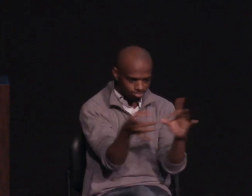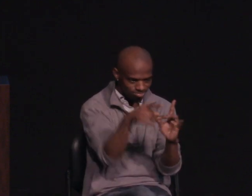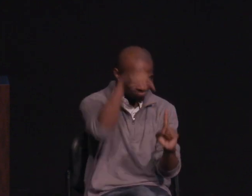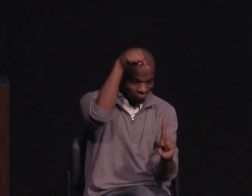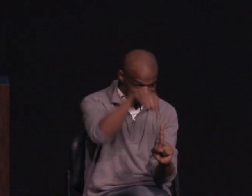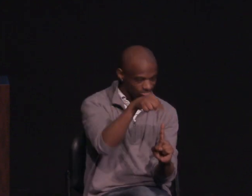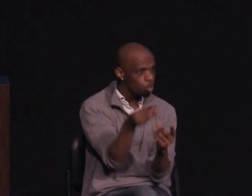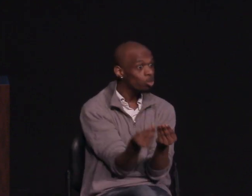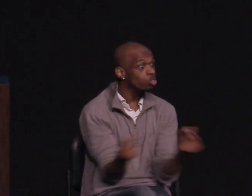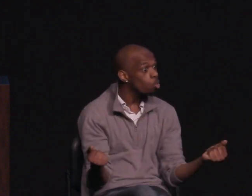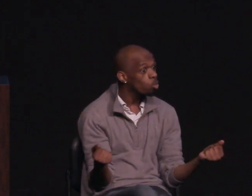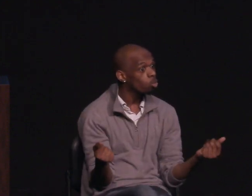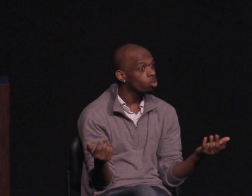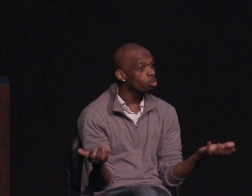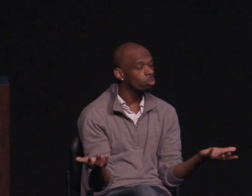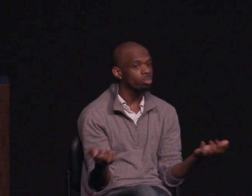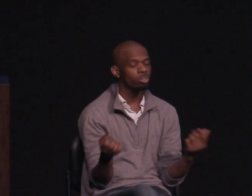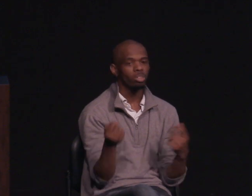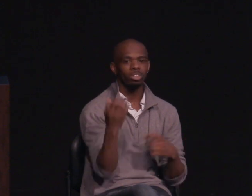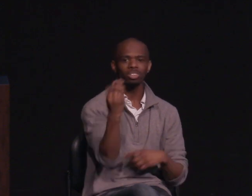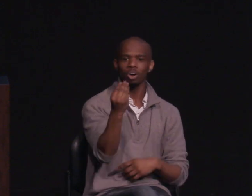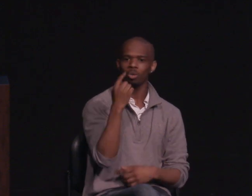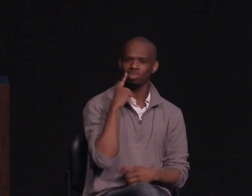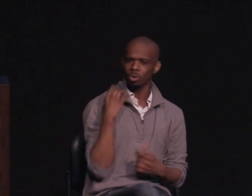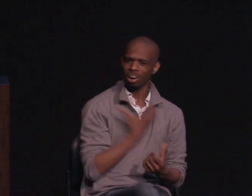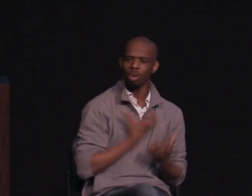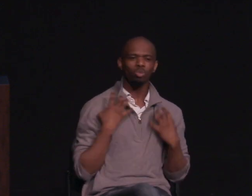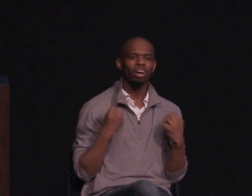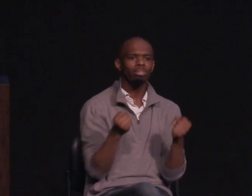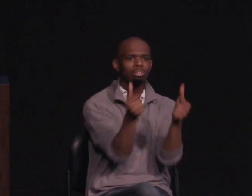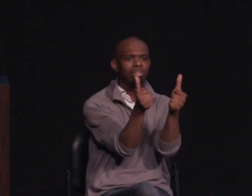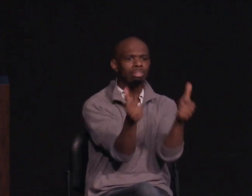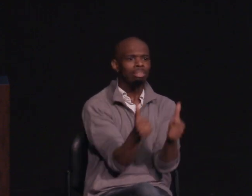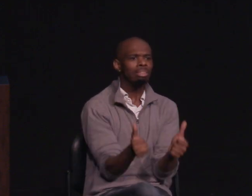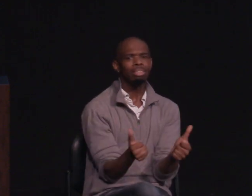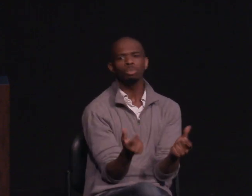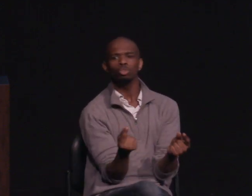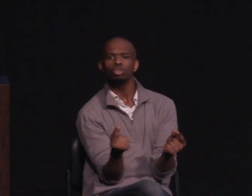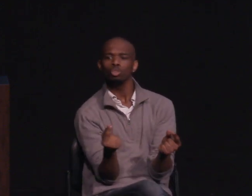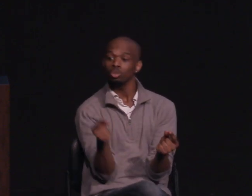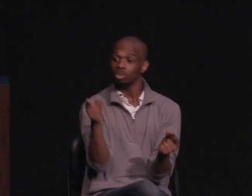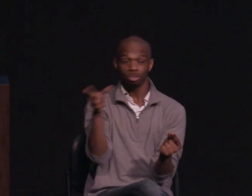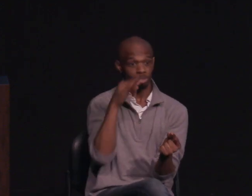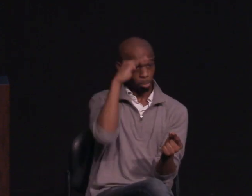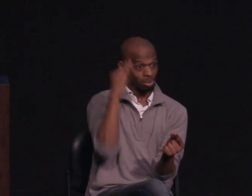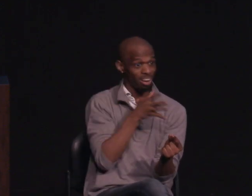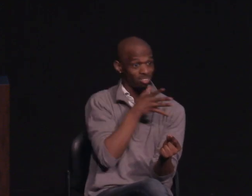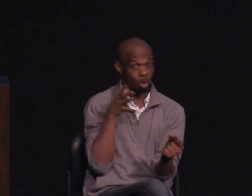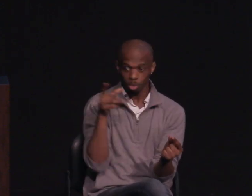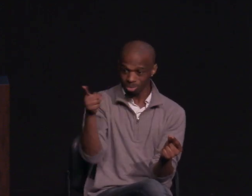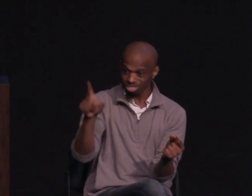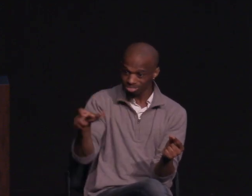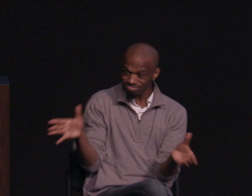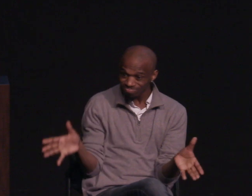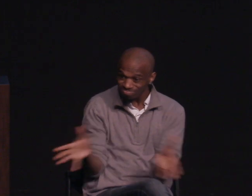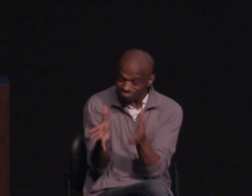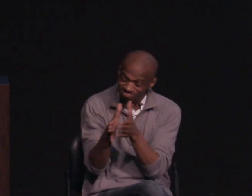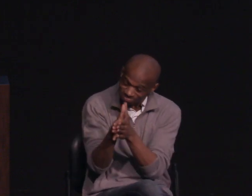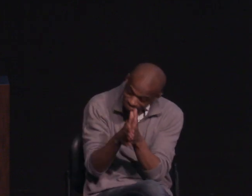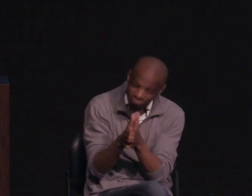failing health of Black people, but I think it's important to realize this idea of self-determination. Growing food for ourselves, feeding our communities